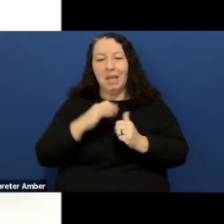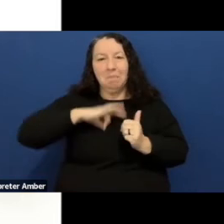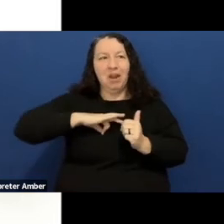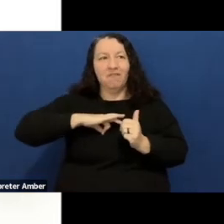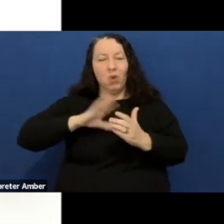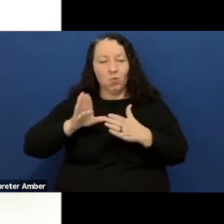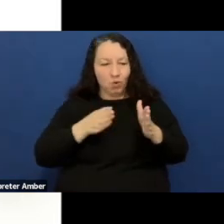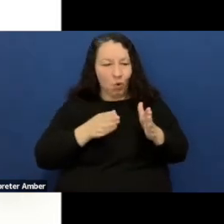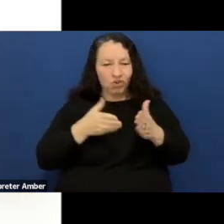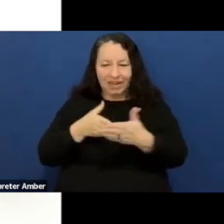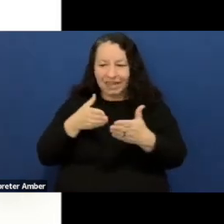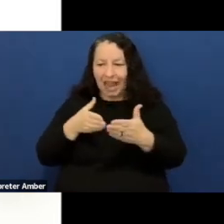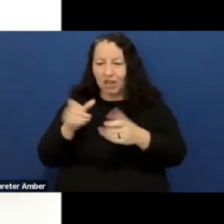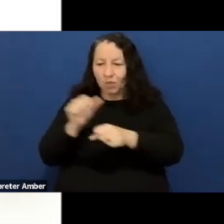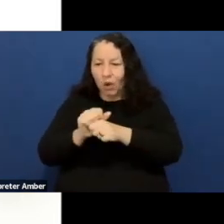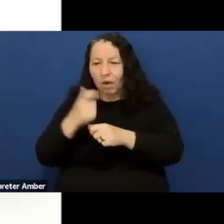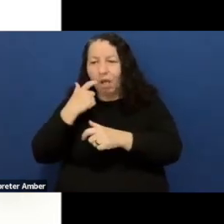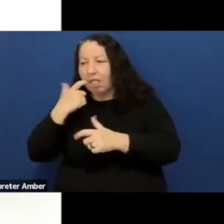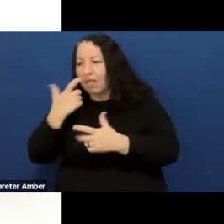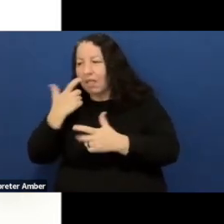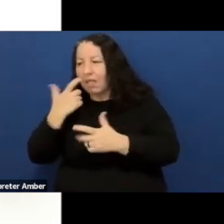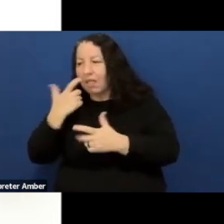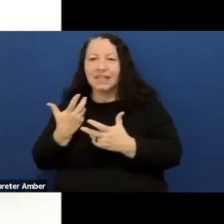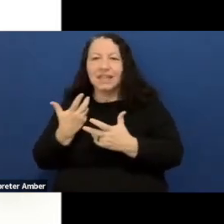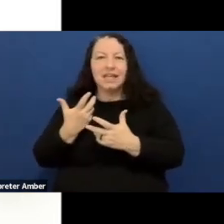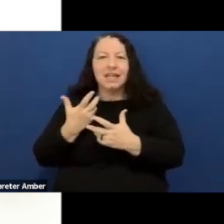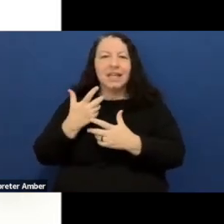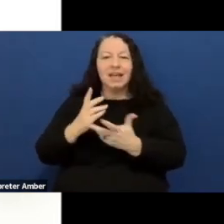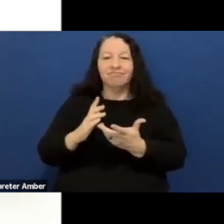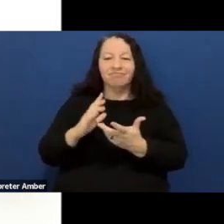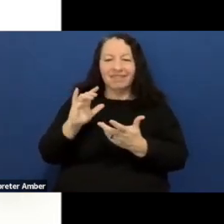has been such a useful reorientation against workaholism and capitalism’s